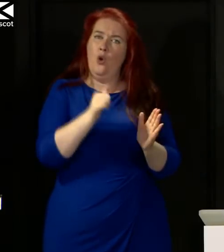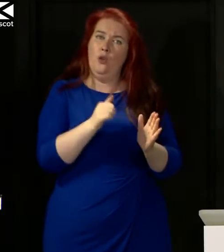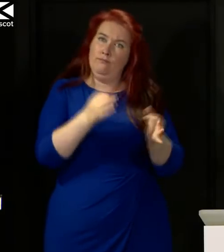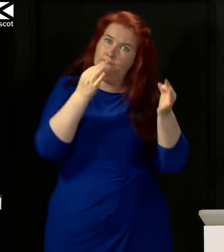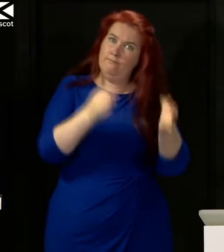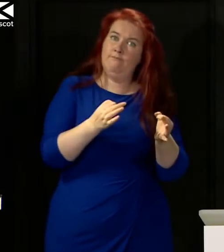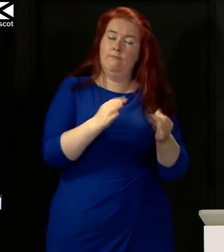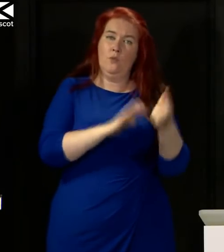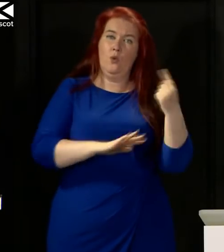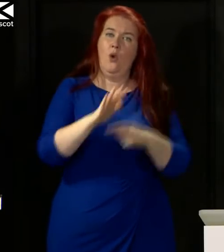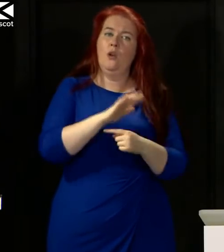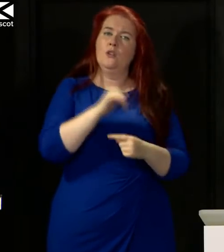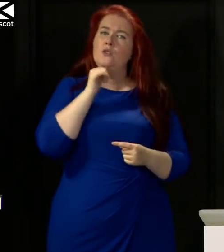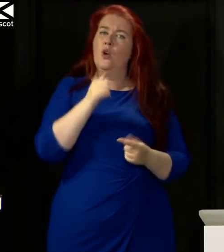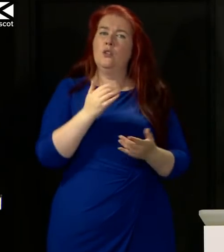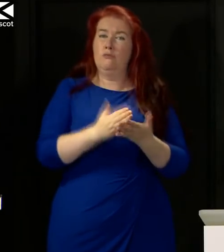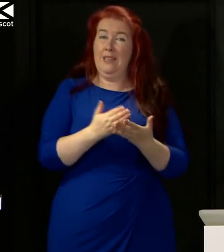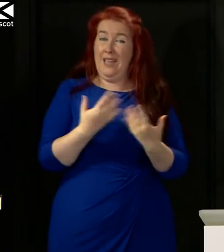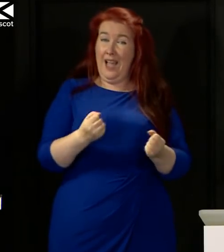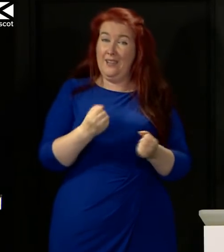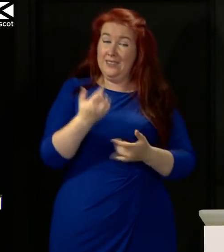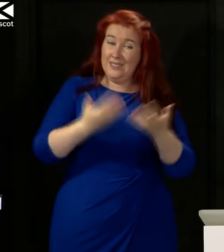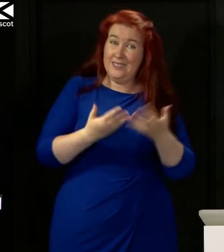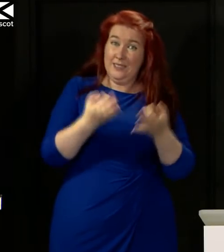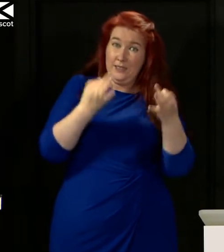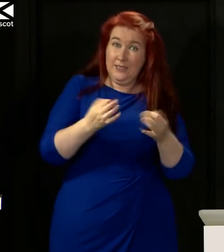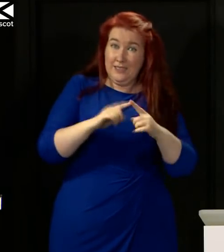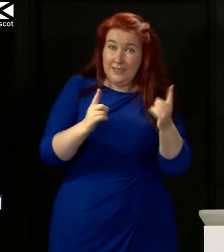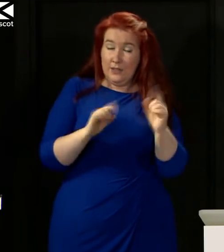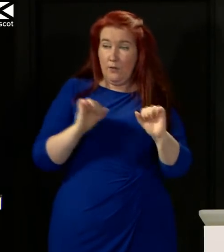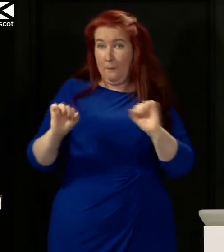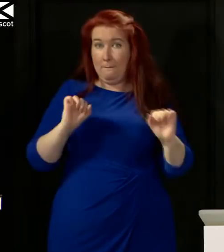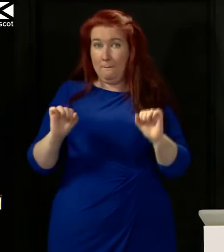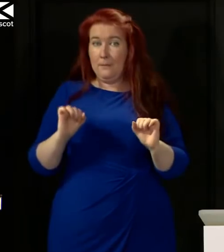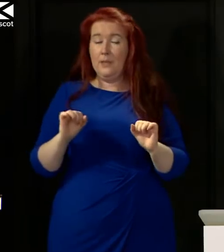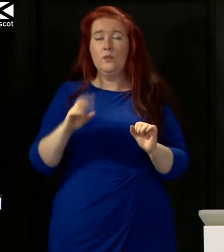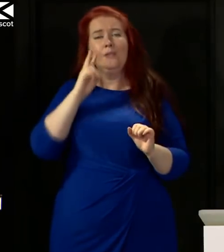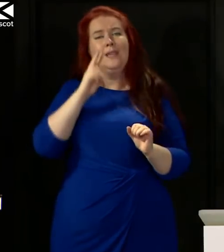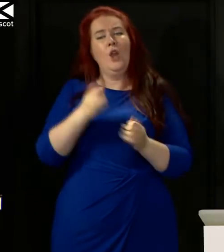a statistically meaningful difference there. But if we look at the claimant count for May,